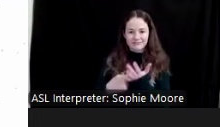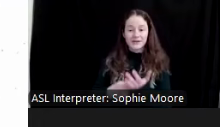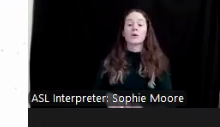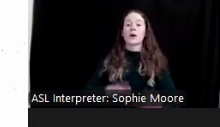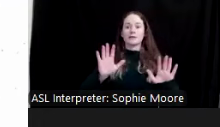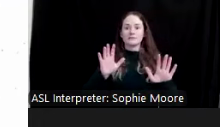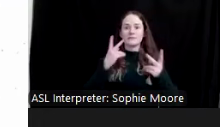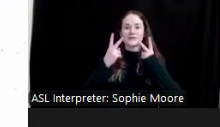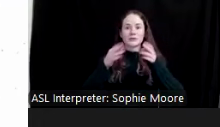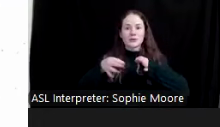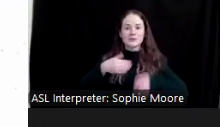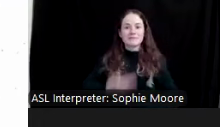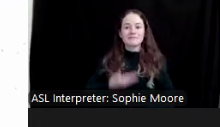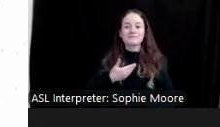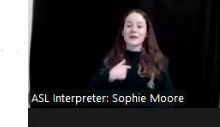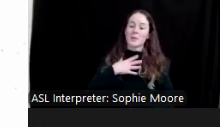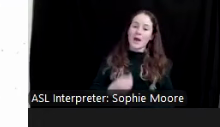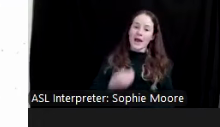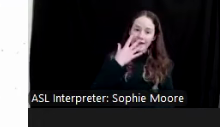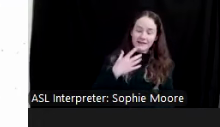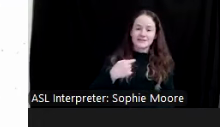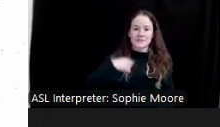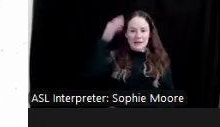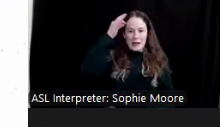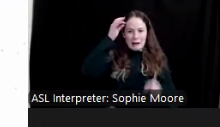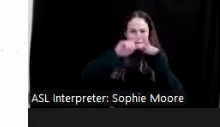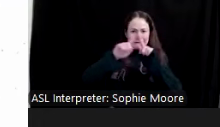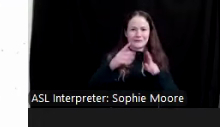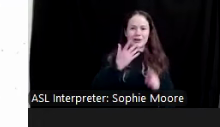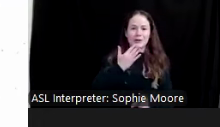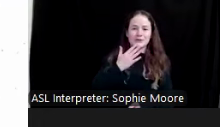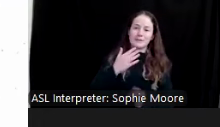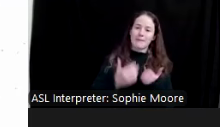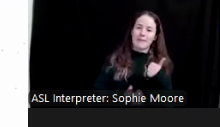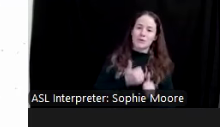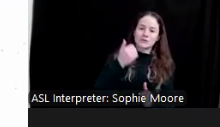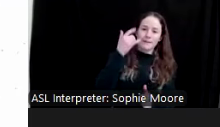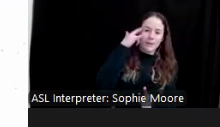of hair on my head, mostly blonde and brown, and I've got blue eyes. Um, but we've answered some of these questions